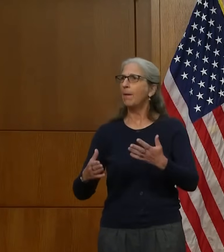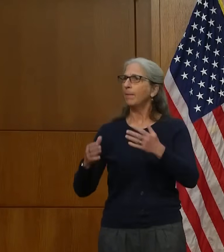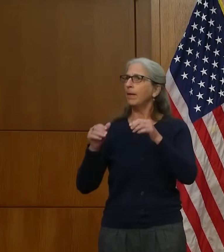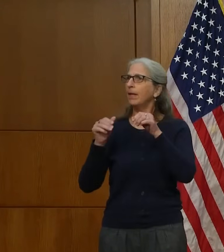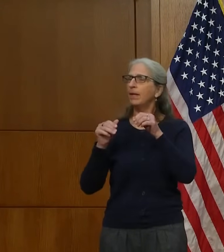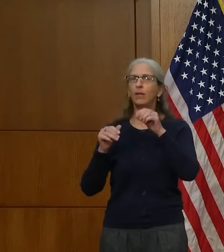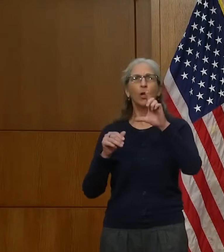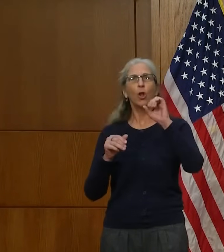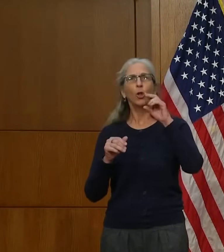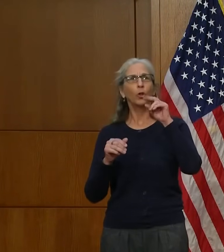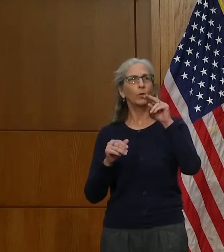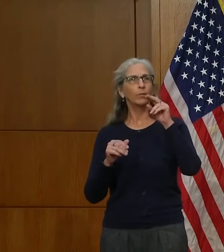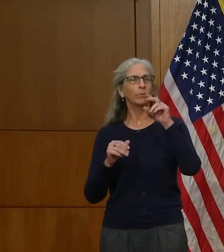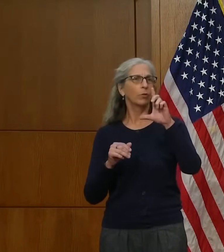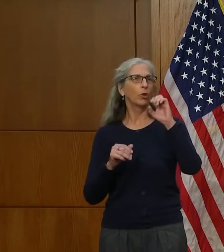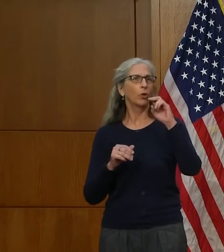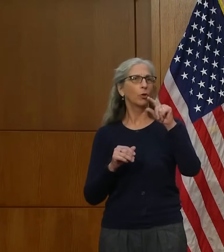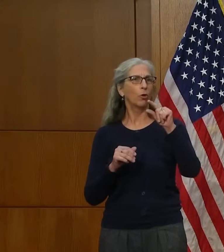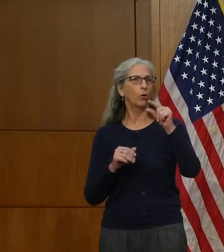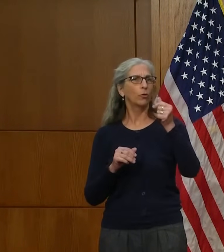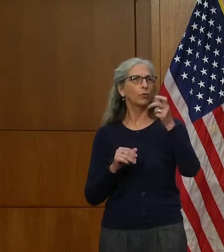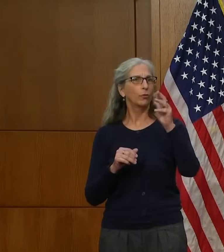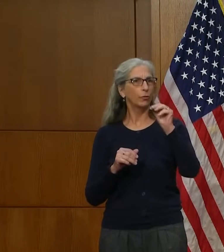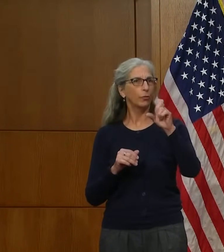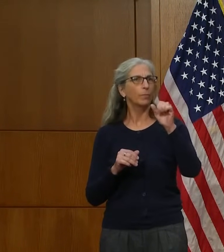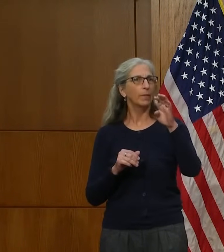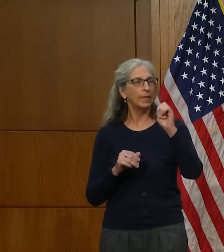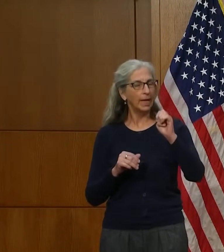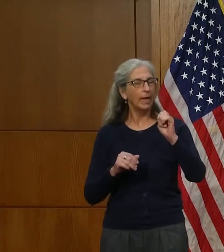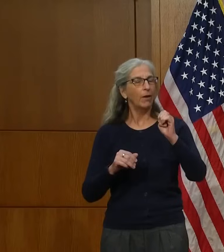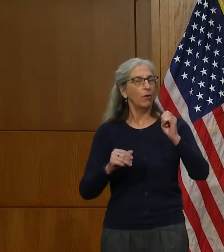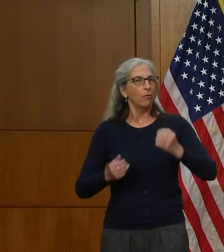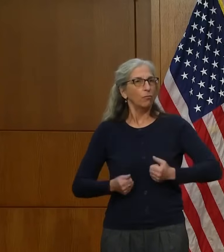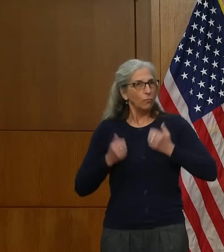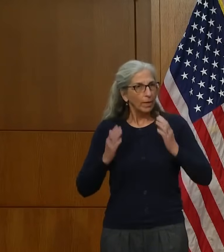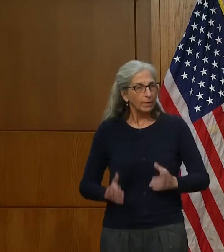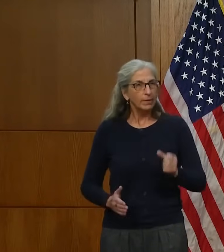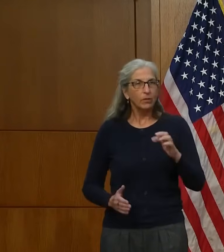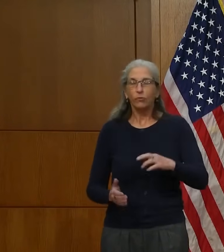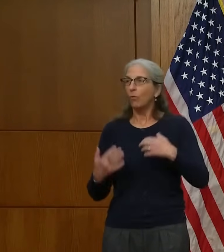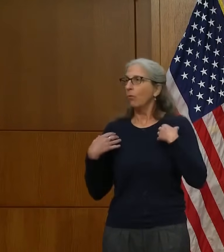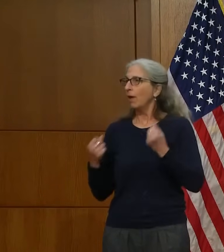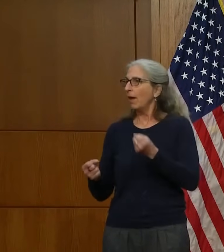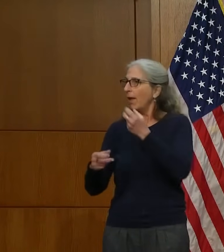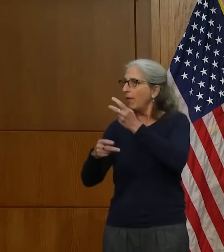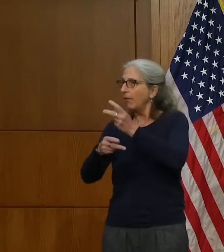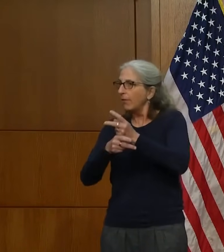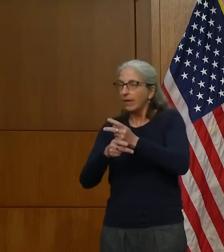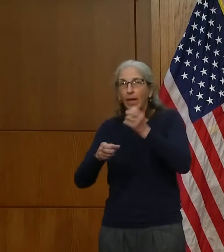THE MIDDLE ON THE NUMBER OF HEALTH CARE WORKERS AND YOUR BONE TERM CARE FACILITY. RESIDENTS WHO WOULD NEED TO BE ACTUALLY, THAT WOULD BE